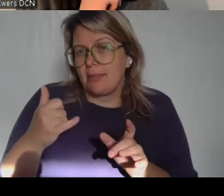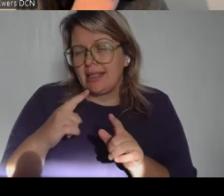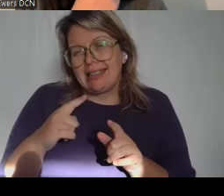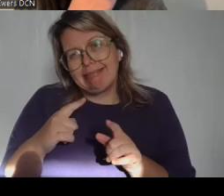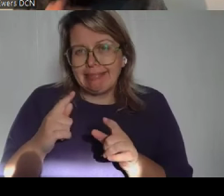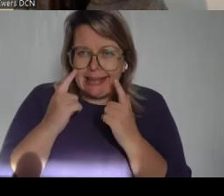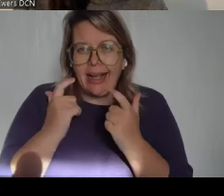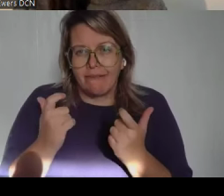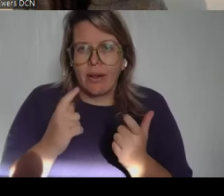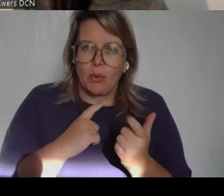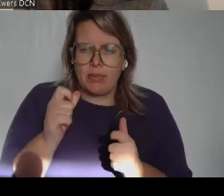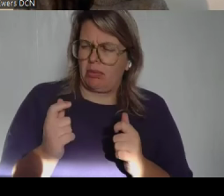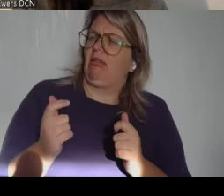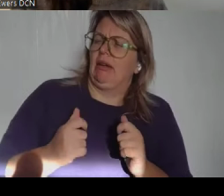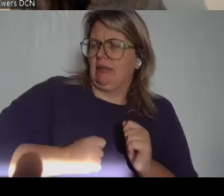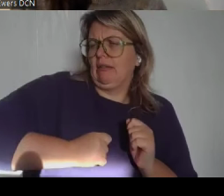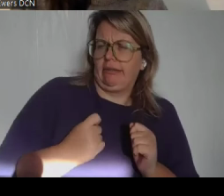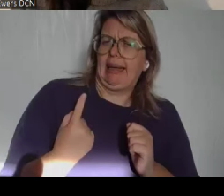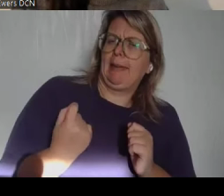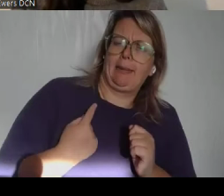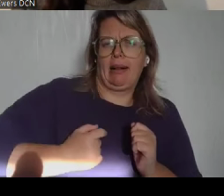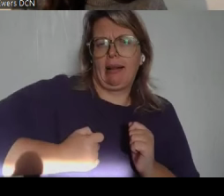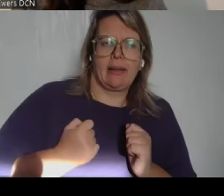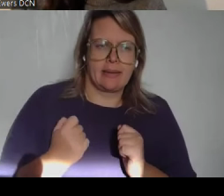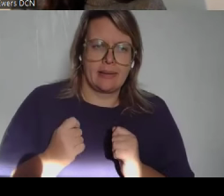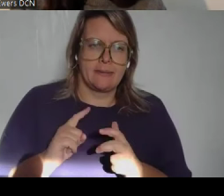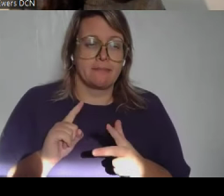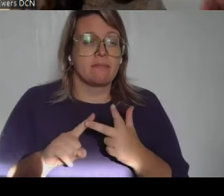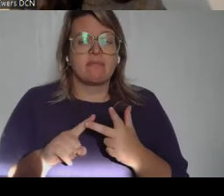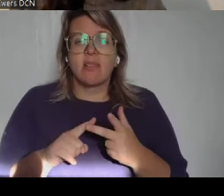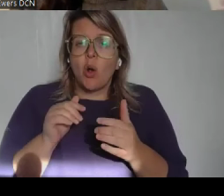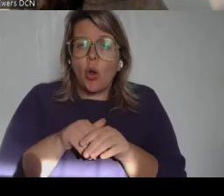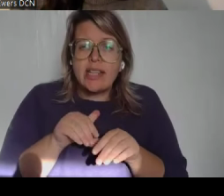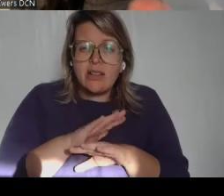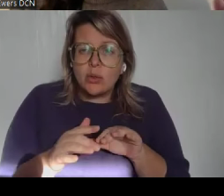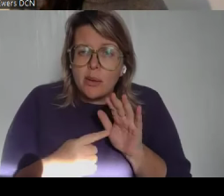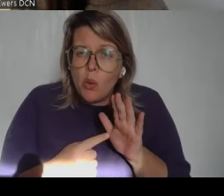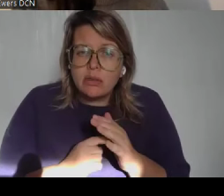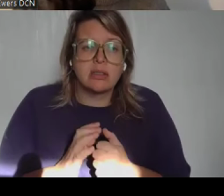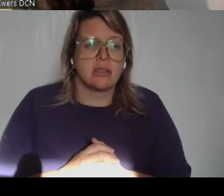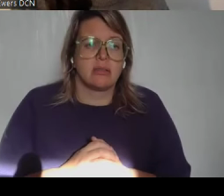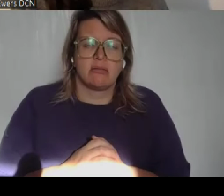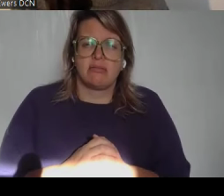The irrelevant content and email too impersonal, for me, those are all about relevance.